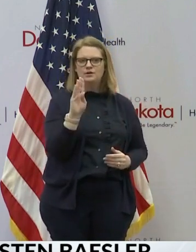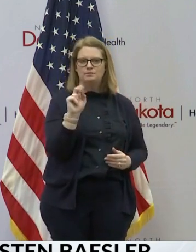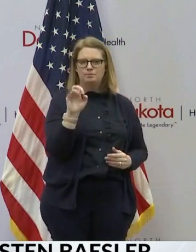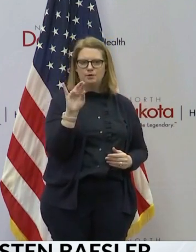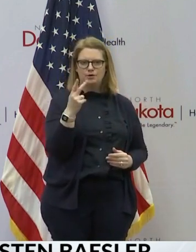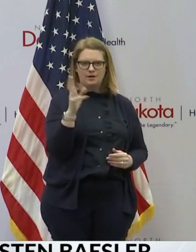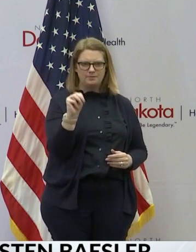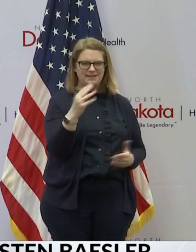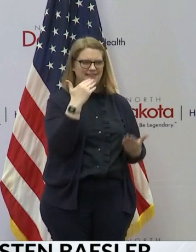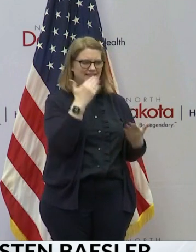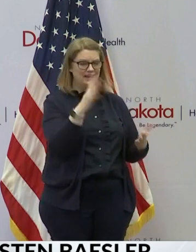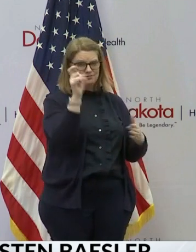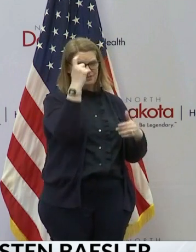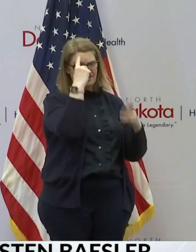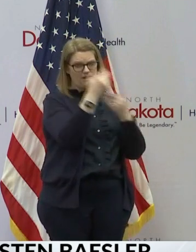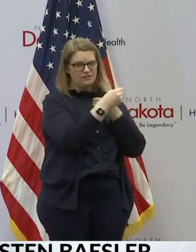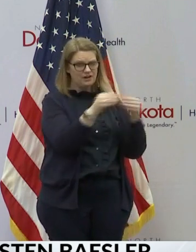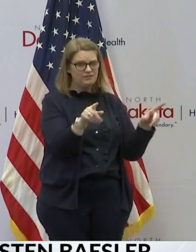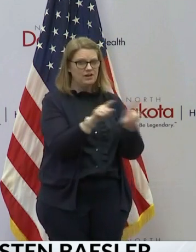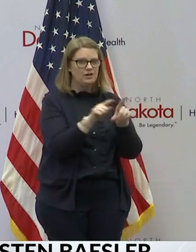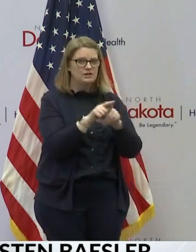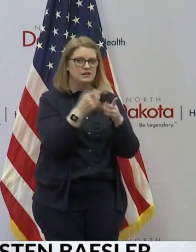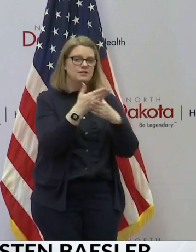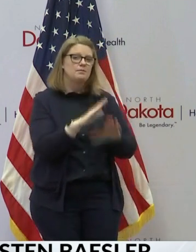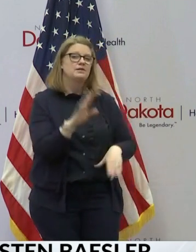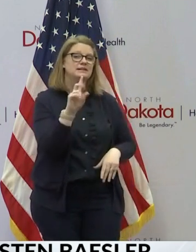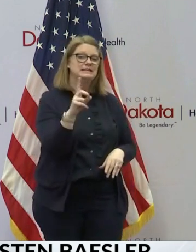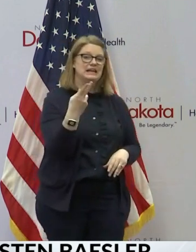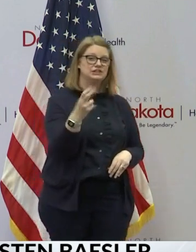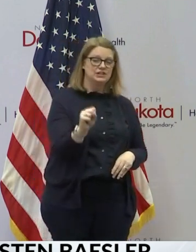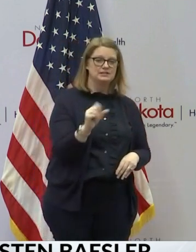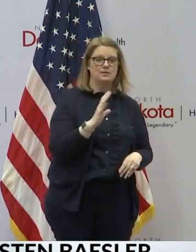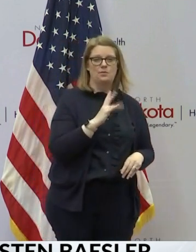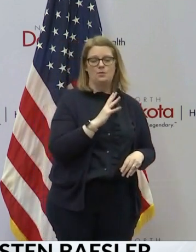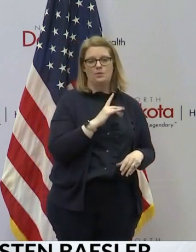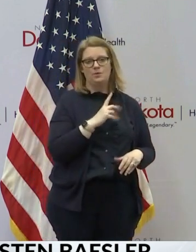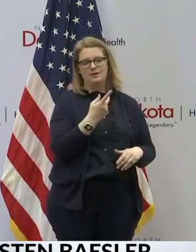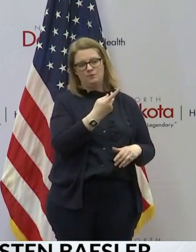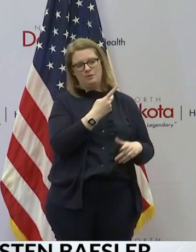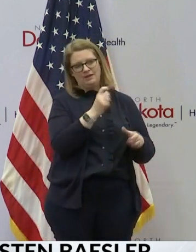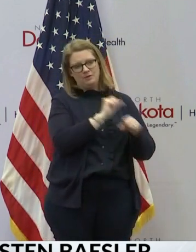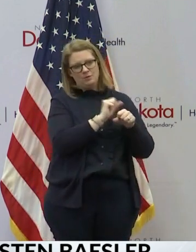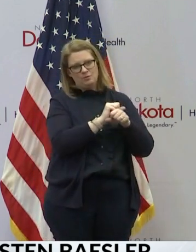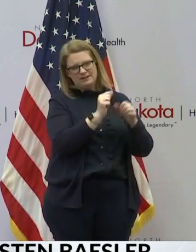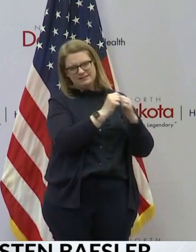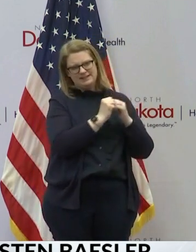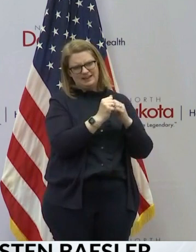GOOD AFTERNOON, EVERYONE. AGAIN, THANK YOU AND THANK YOU TO GOVERNOR BURGUM. I REALLY WANT TO START OFF BY